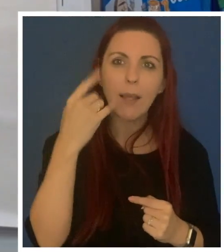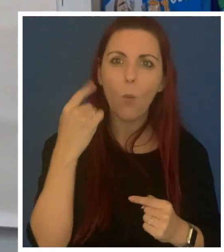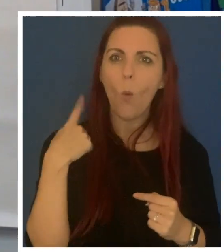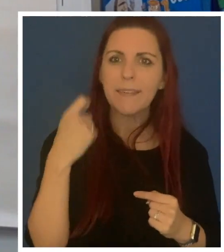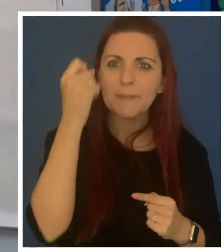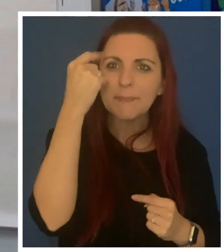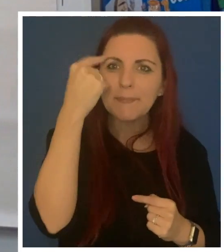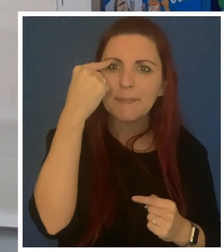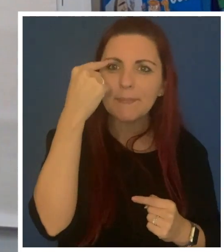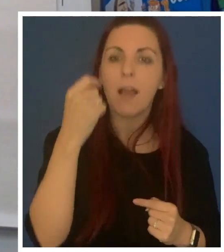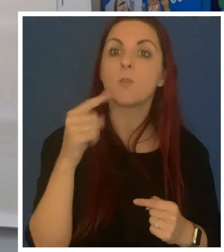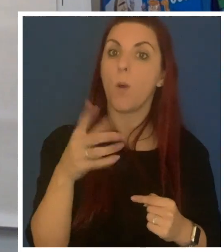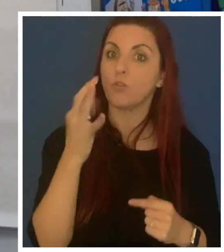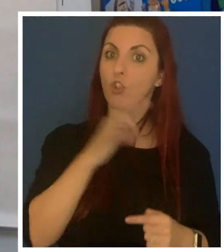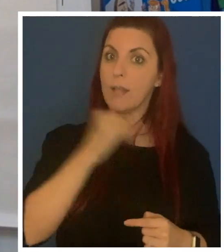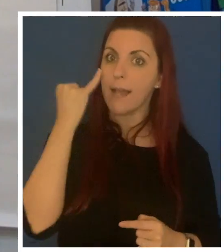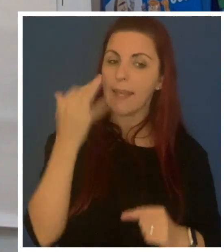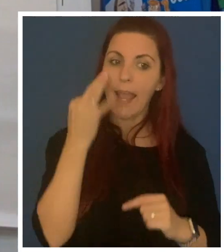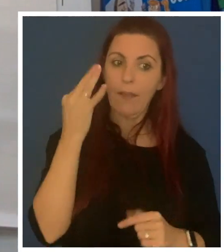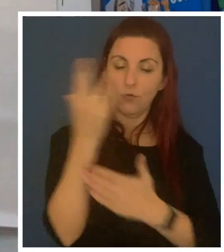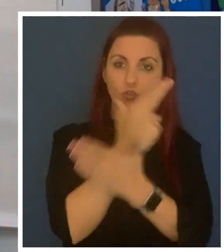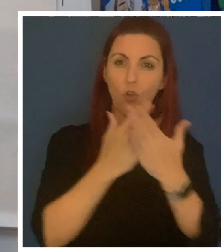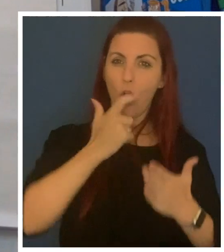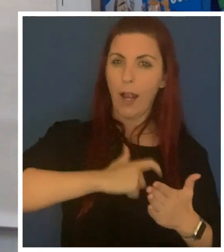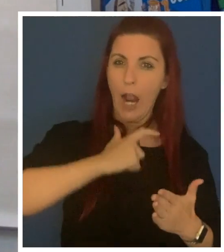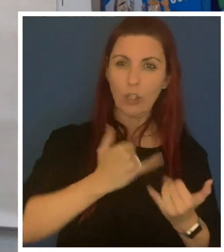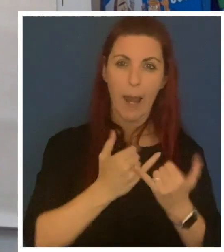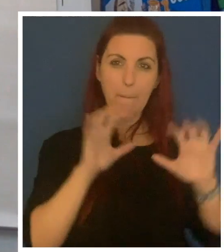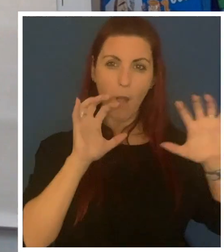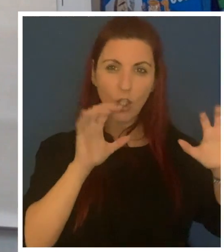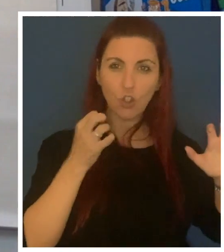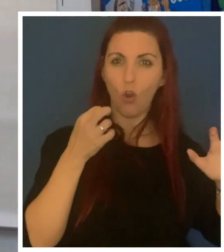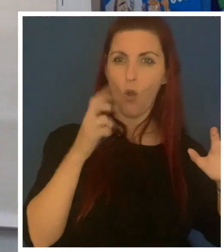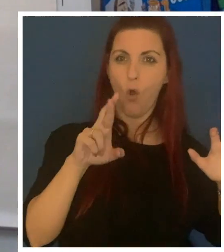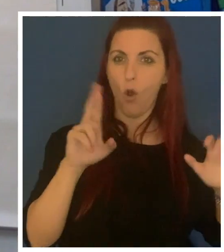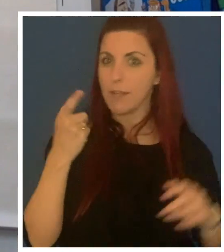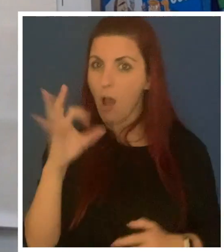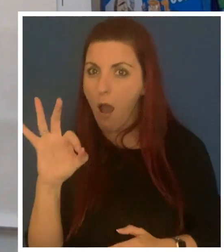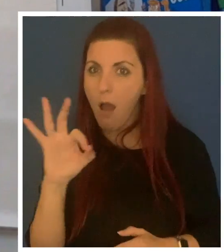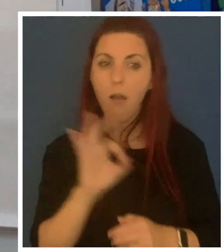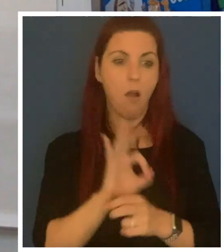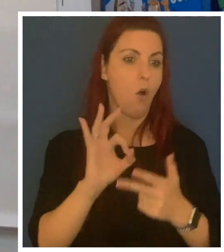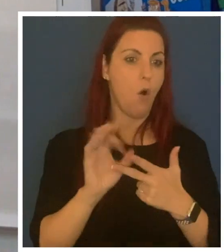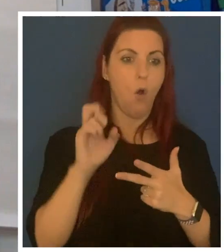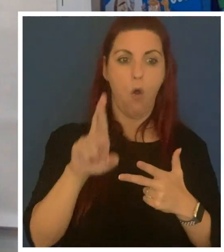He's a good tip, whenever you're drawing a character like Guzzler who's a monster, or Sparkie who's a dog, or you're drawing an aardvark or you're